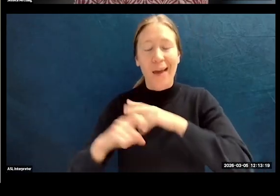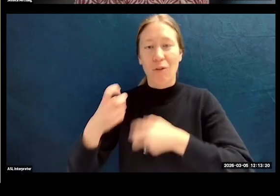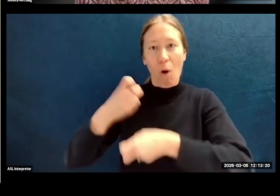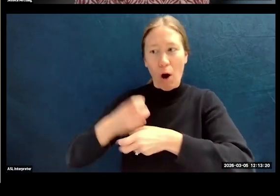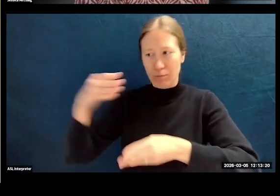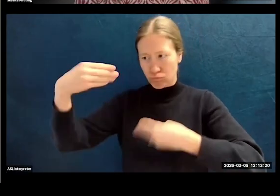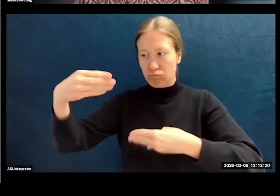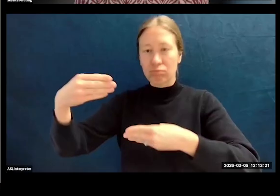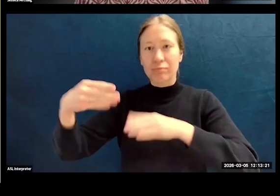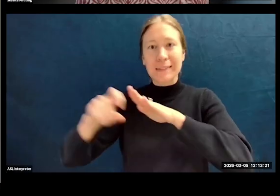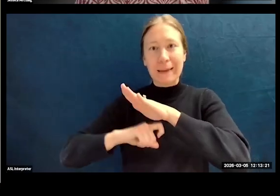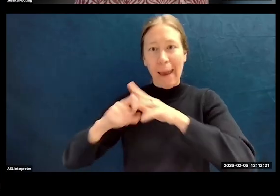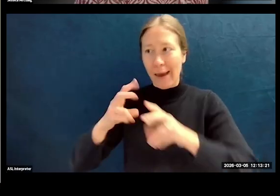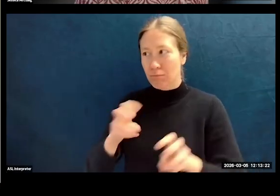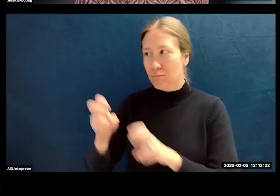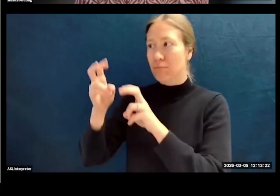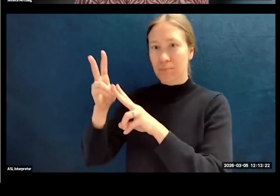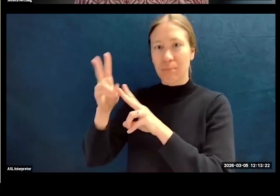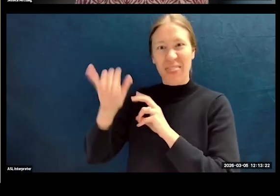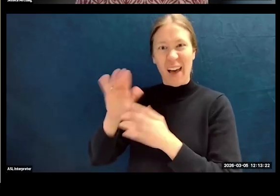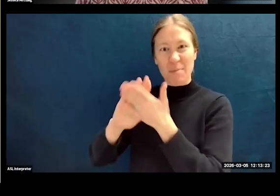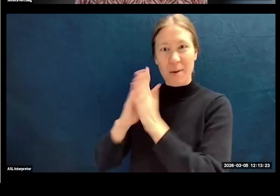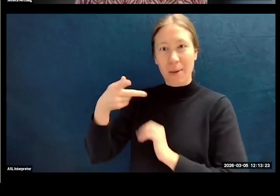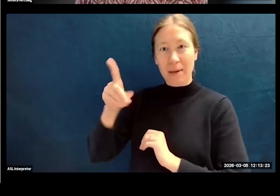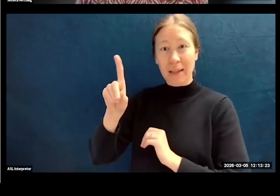and if you are, there's going to be an extra step that you need to be aware of.